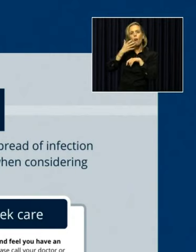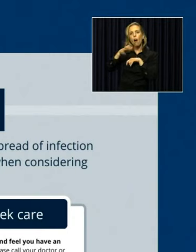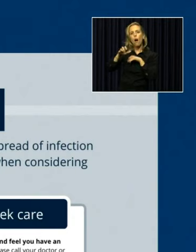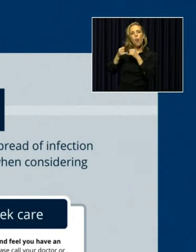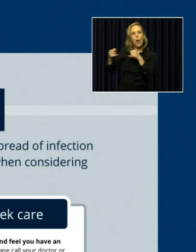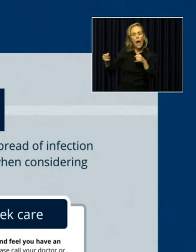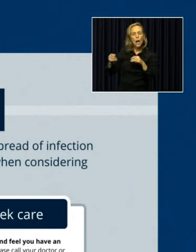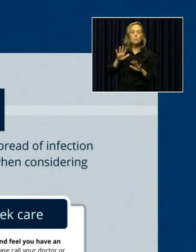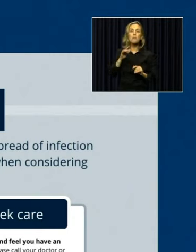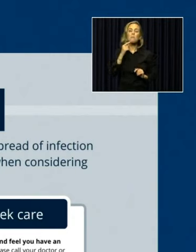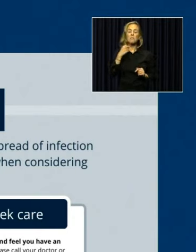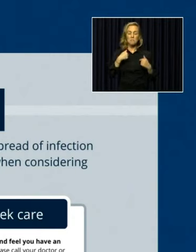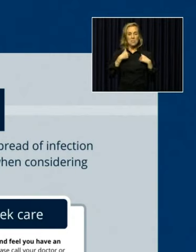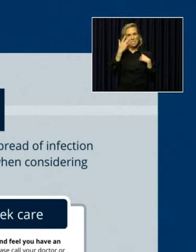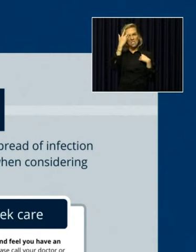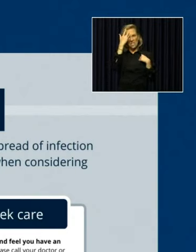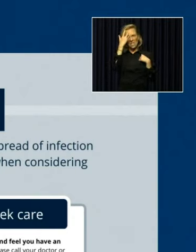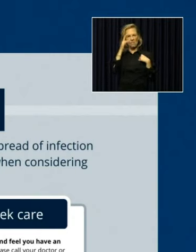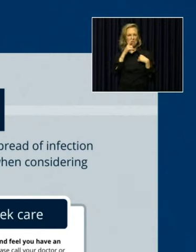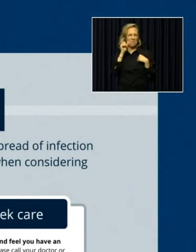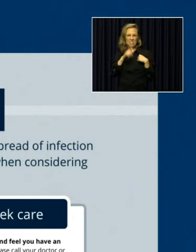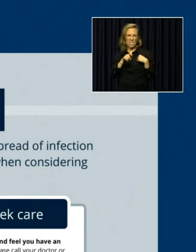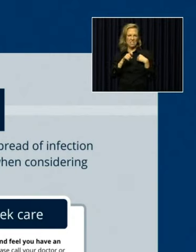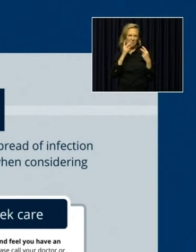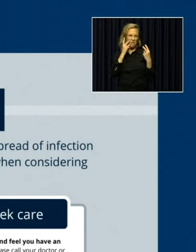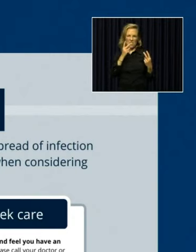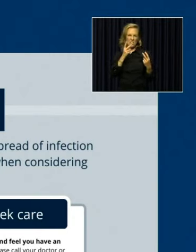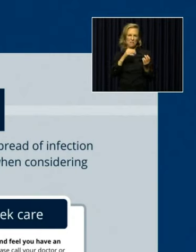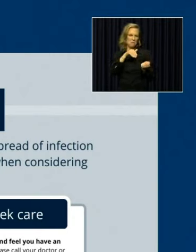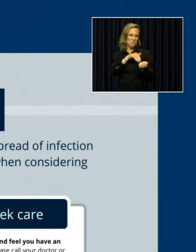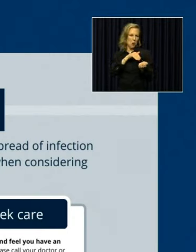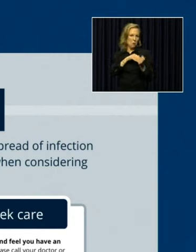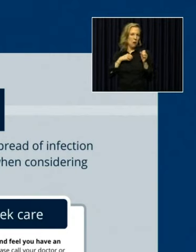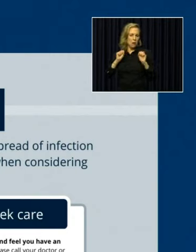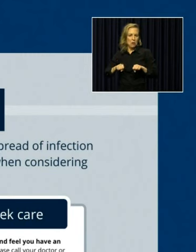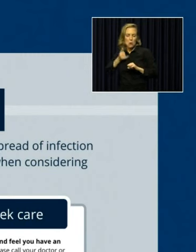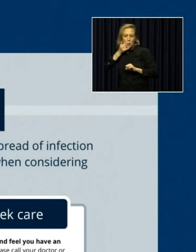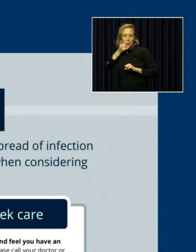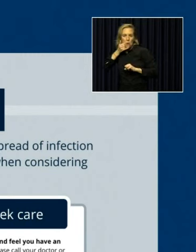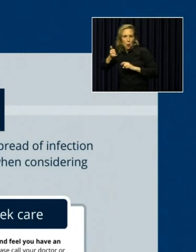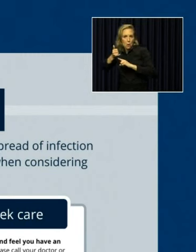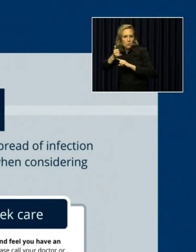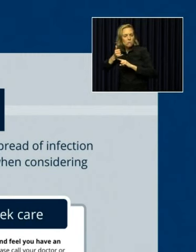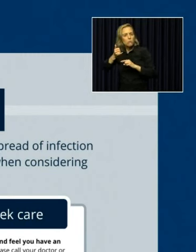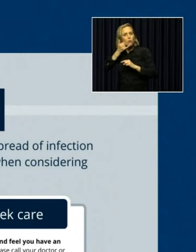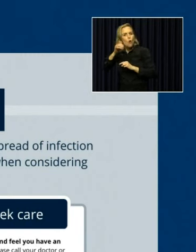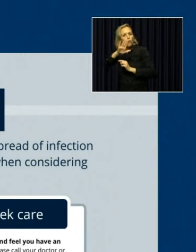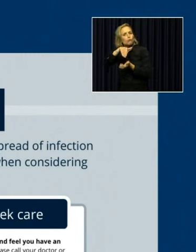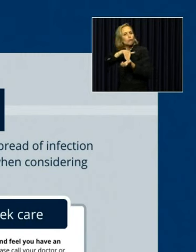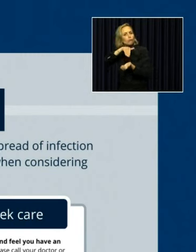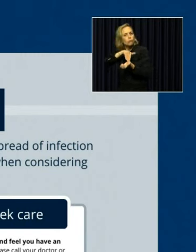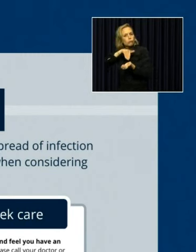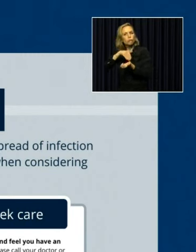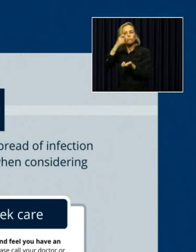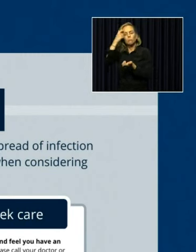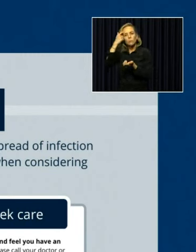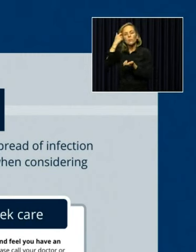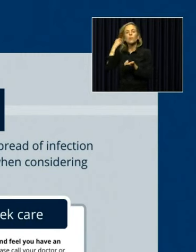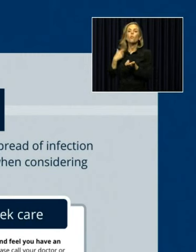START DECREASING THE AMOUNT OF TIME THAT WE DO. WE GO FROM 20 SECOND TO TEN TO